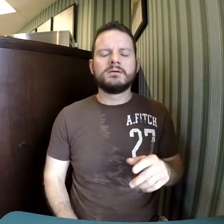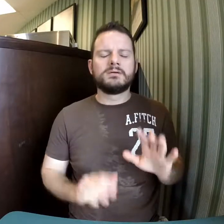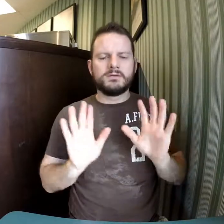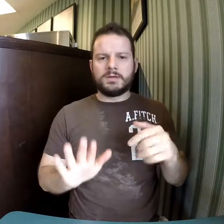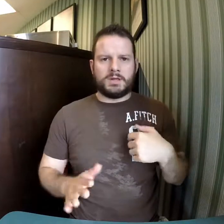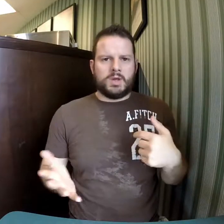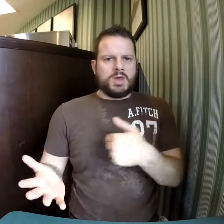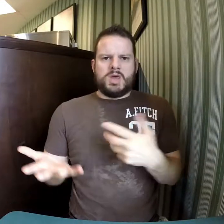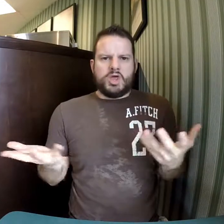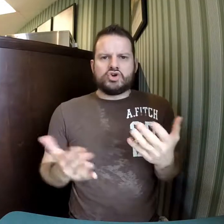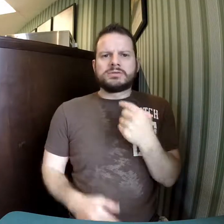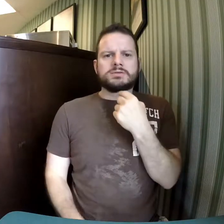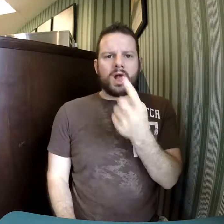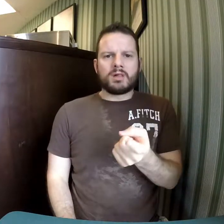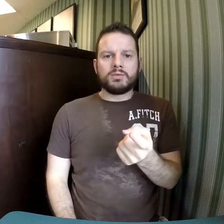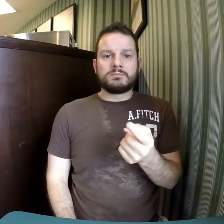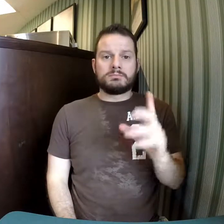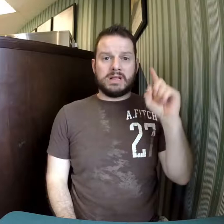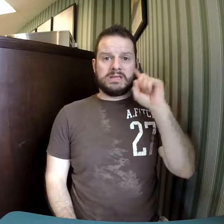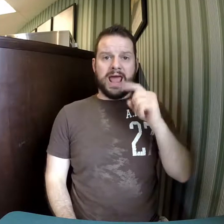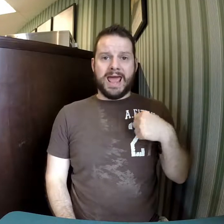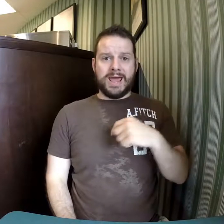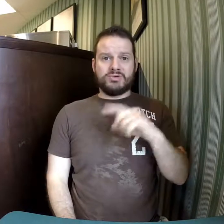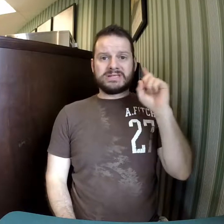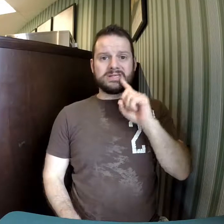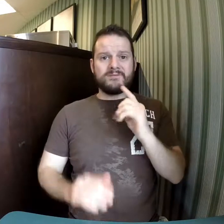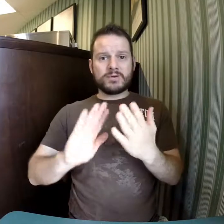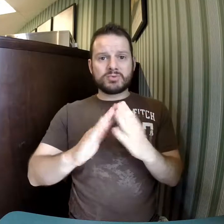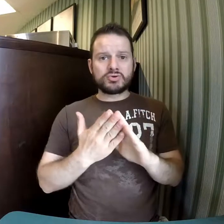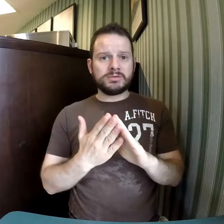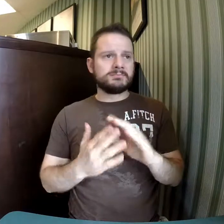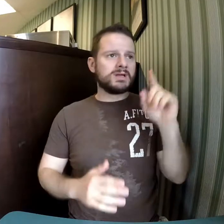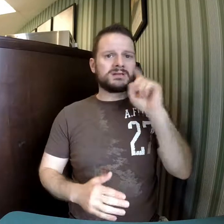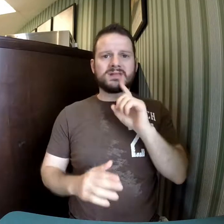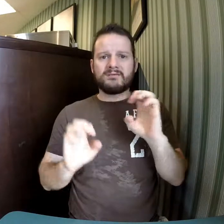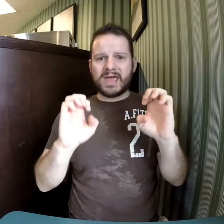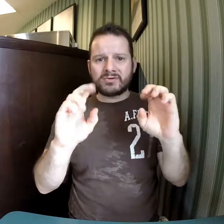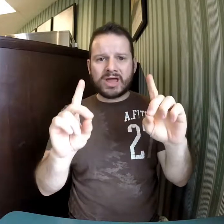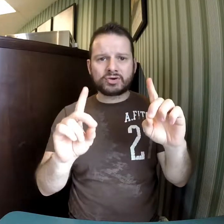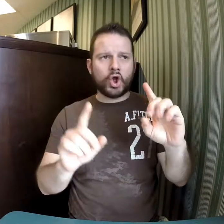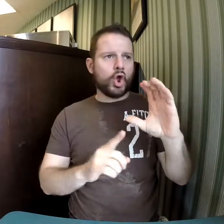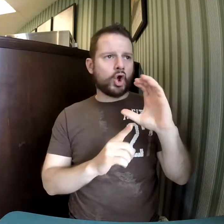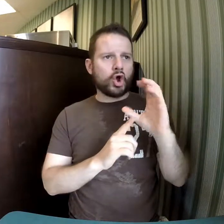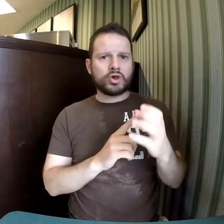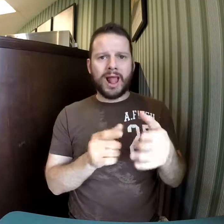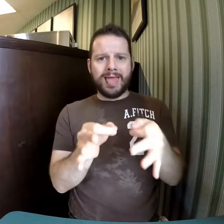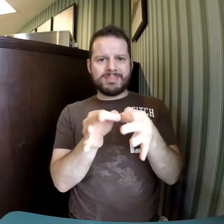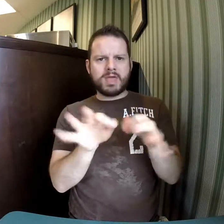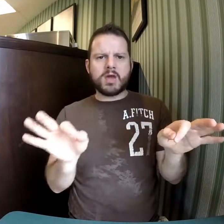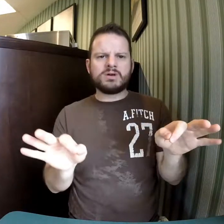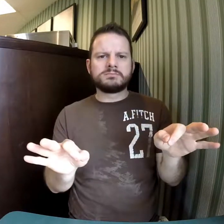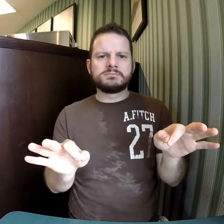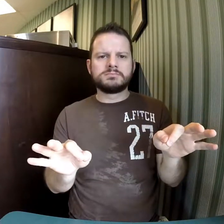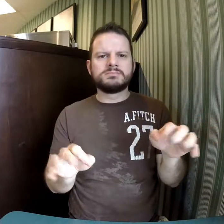we are telling you that our Deaf community, Deaf education, culture, and language